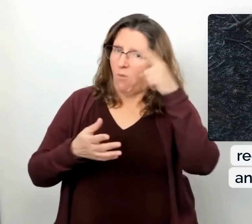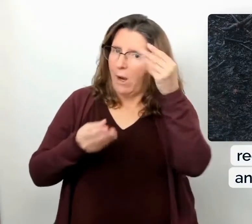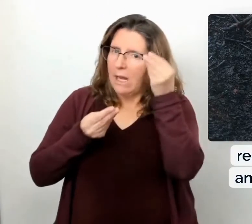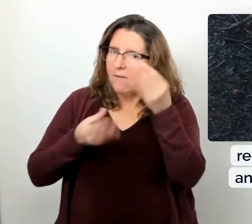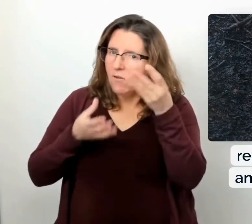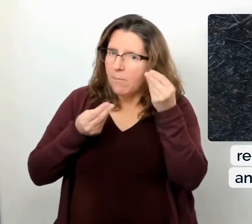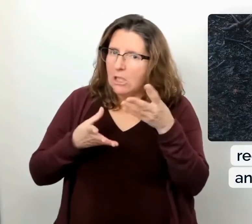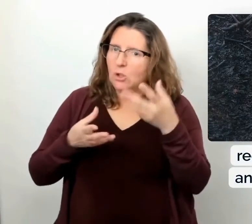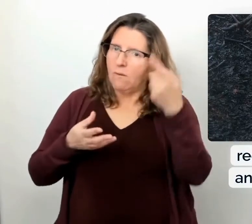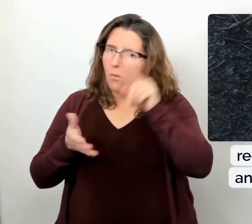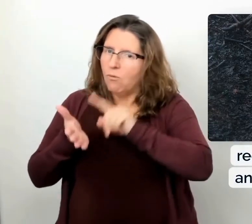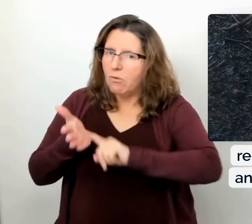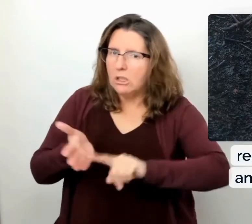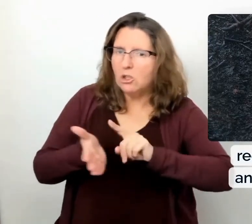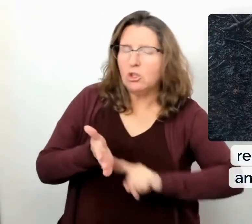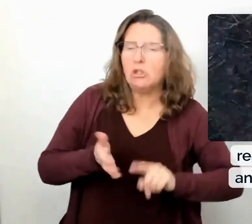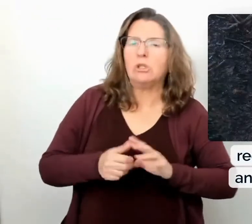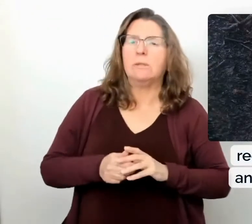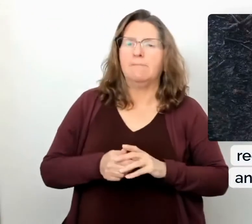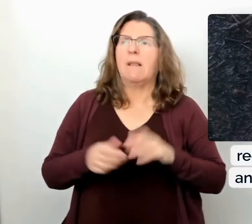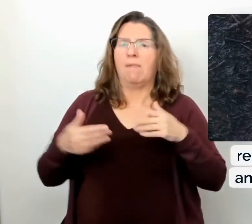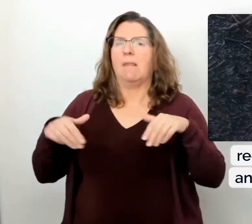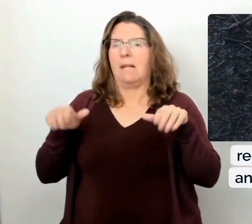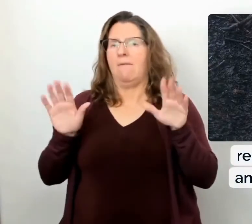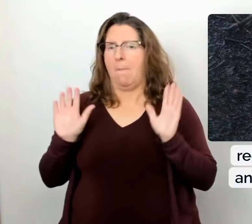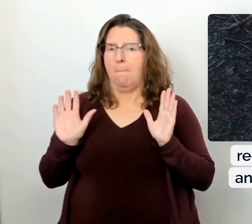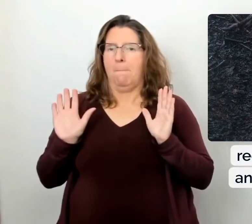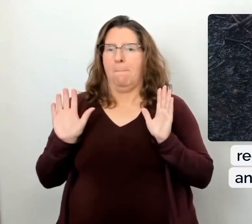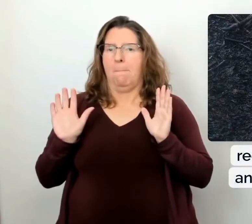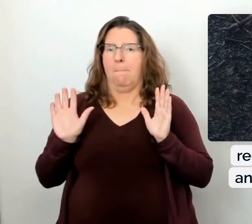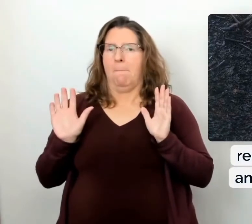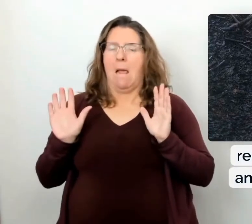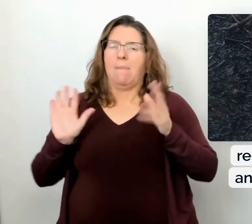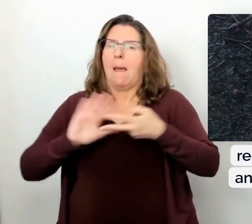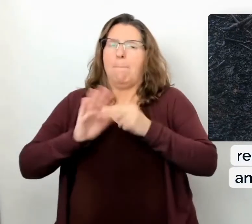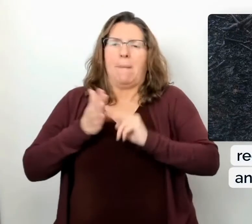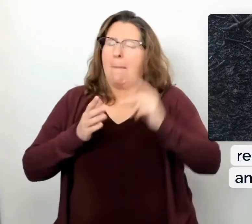not able to read for information for research purposes, as an example.